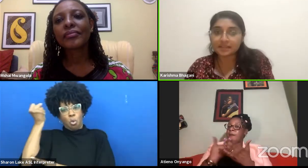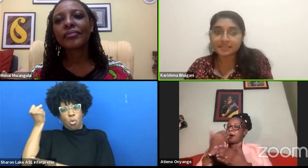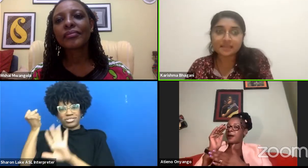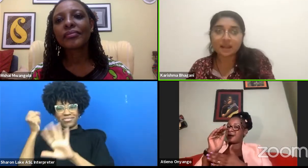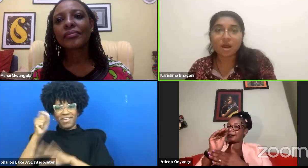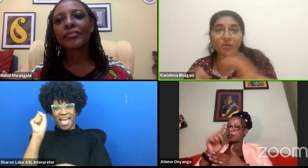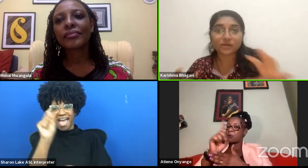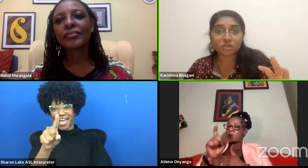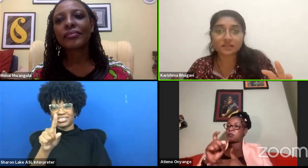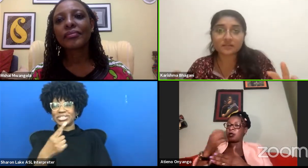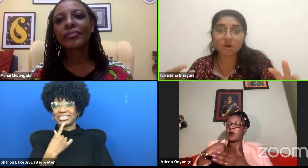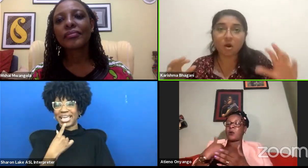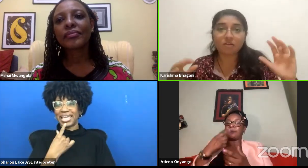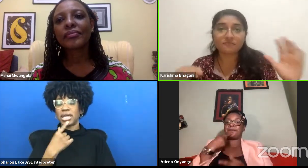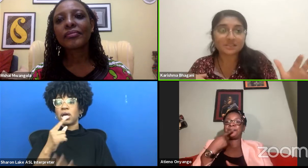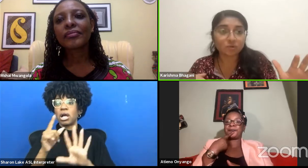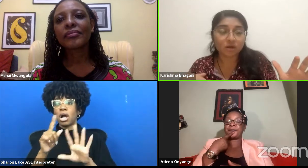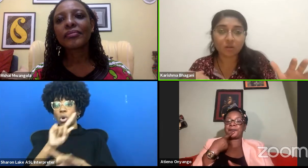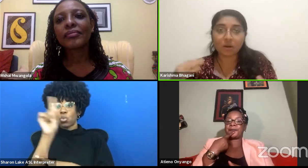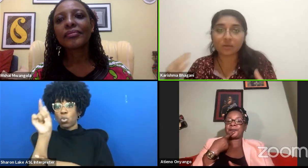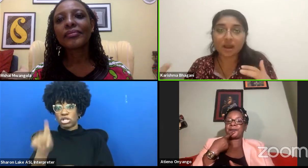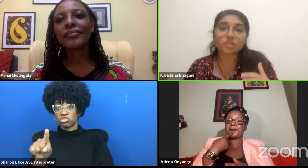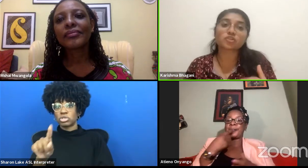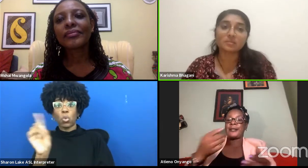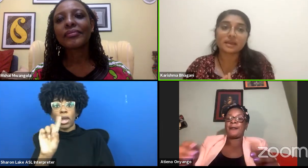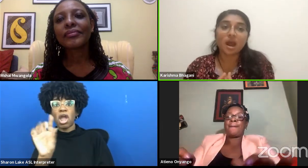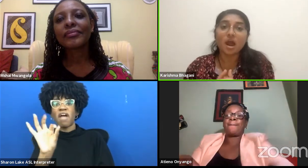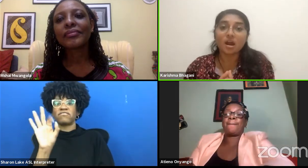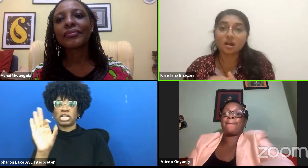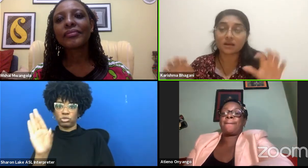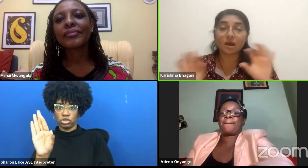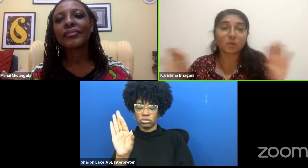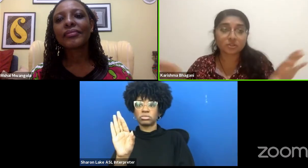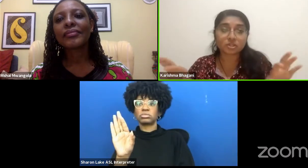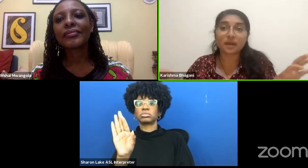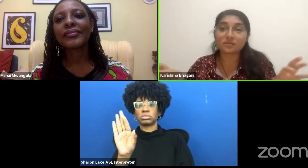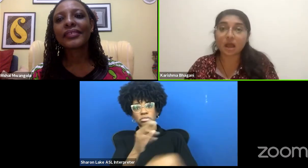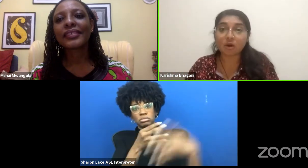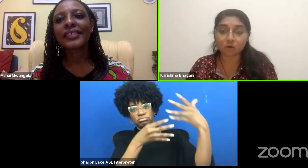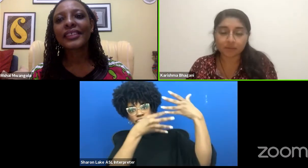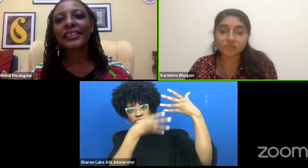and say that our questions are on Facebook where we are streaming, our question panels are open.